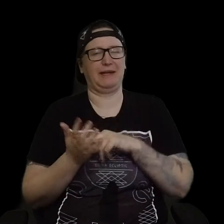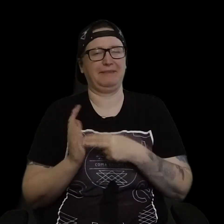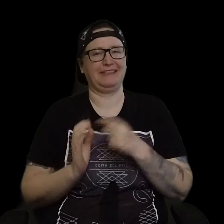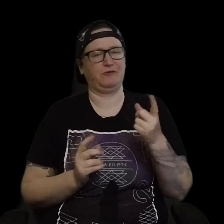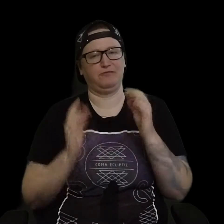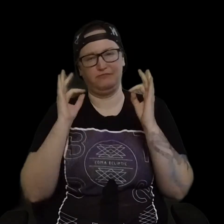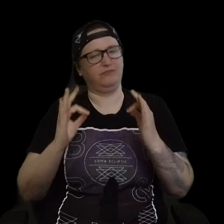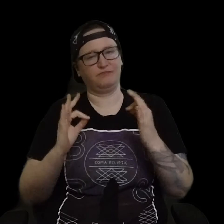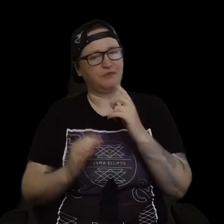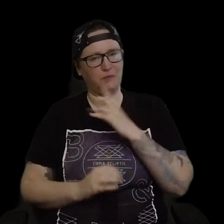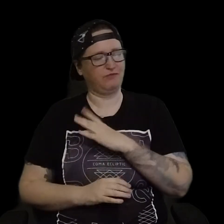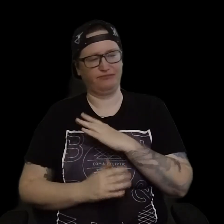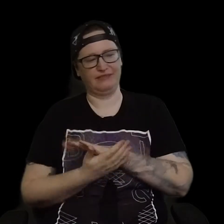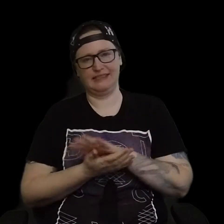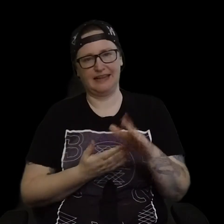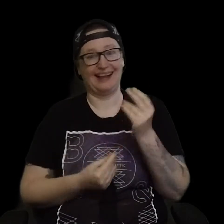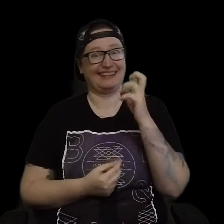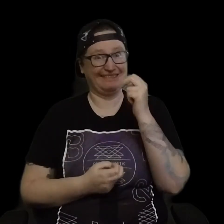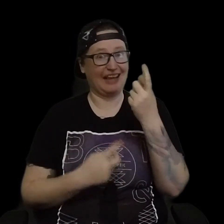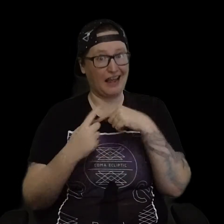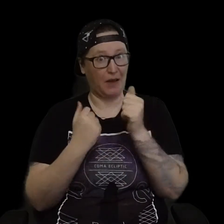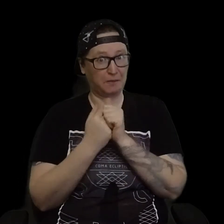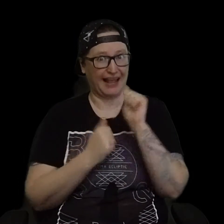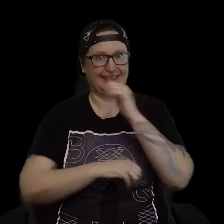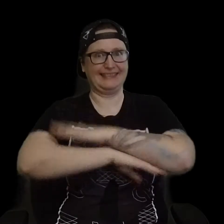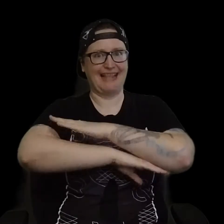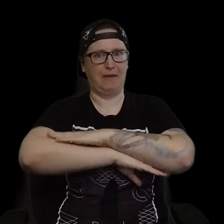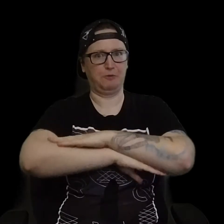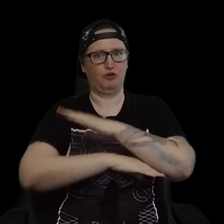of make your own game if you know what I mean so I think that's really nice and it actually